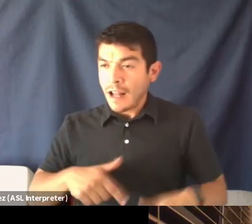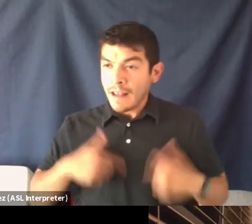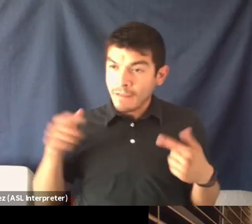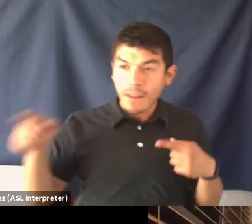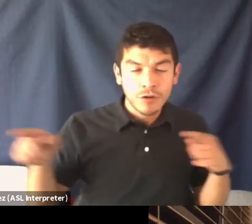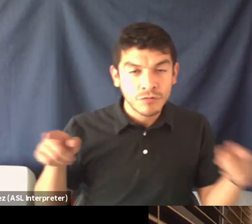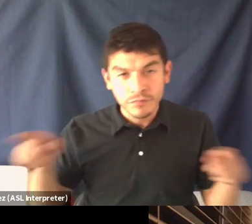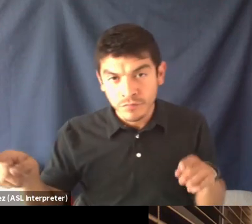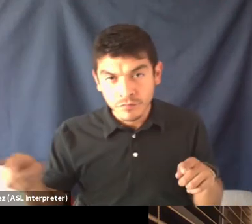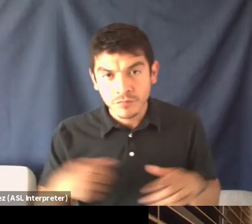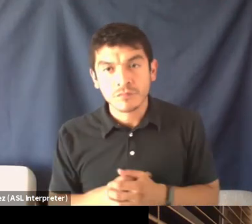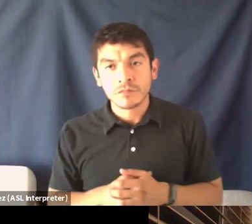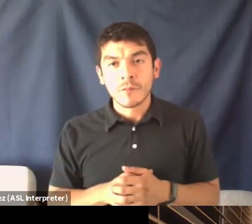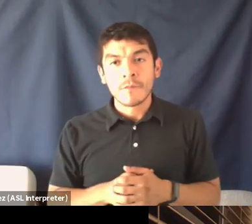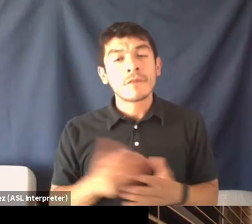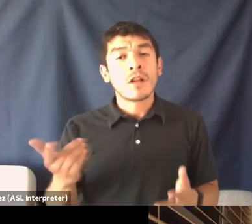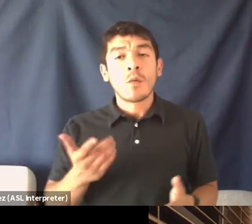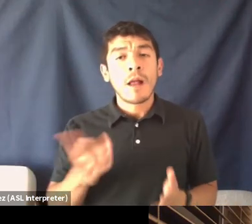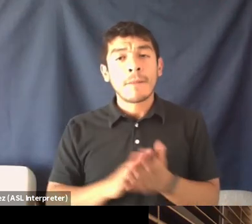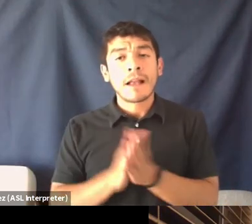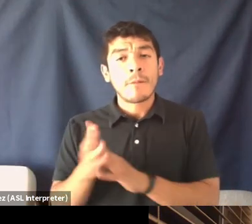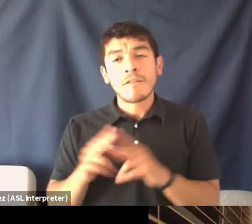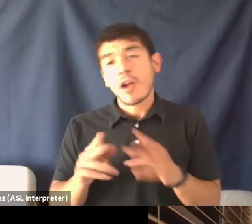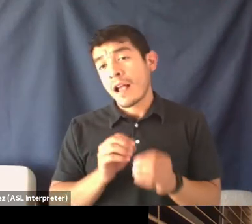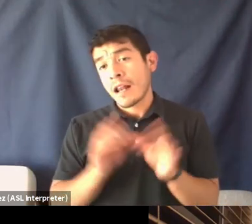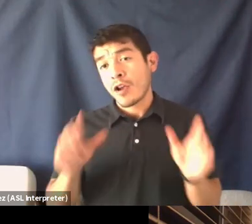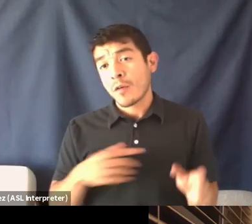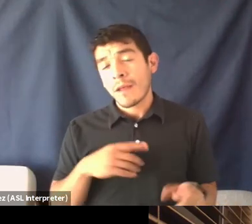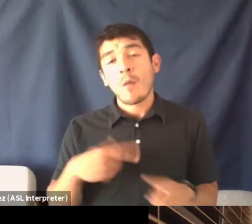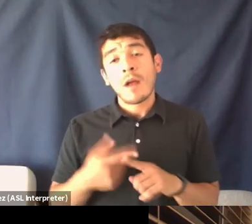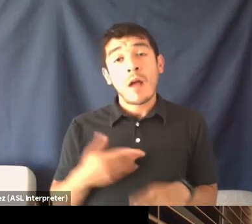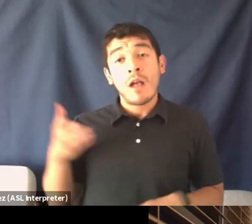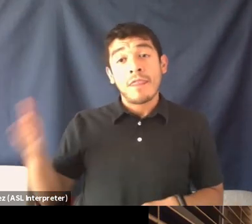I think what became very clear to me spending so much time in the villages was, initially what attracted me